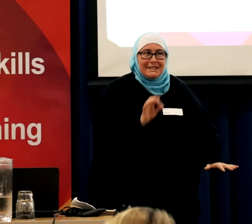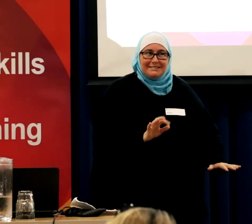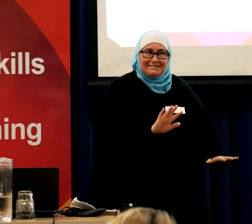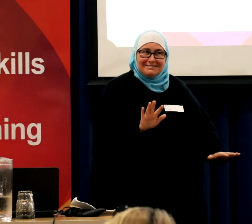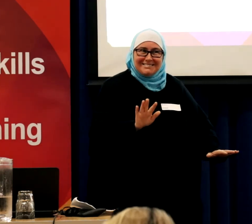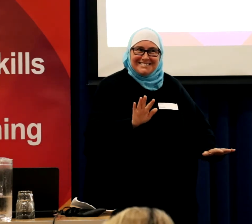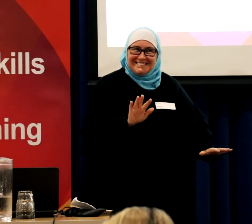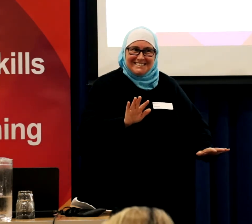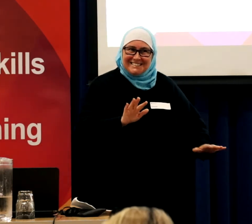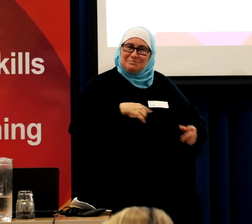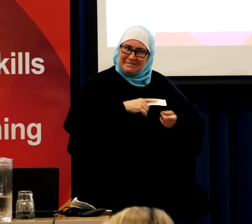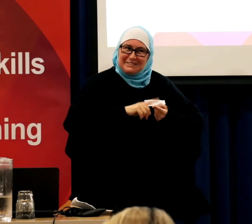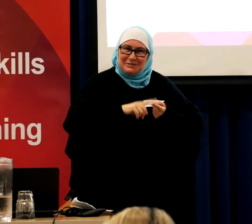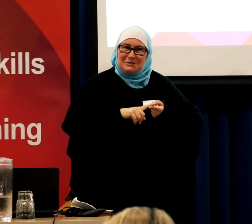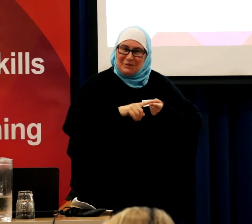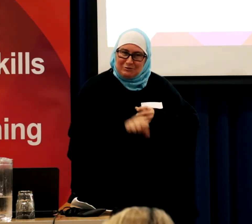It’s not a hundred percent, don’t get me wrong.